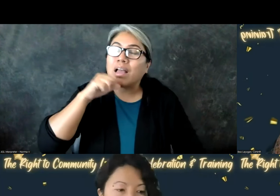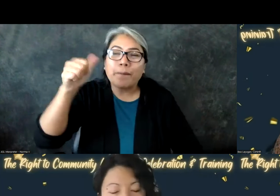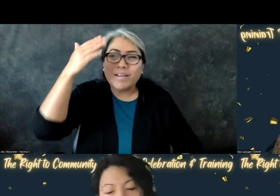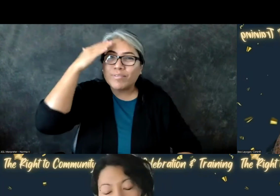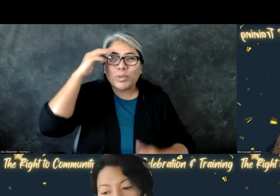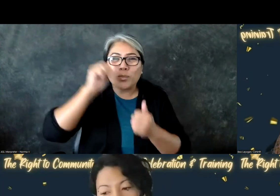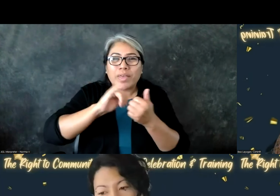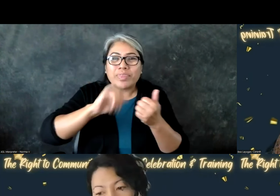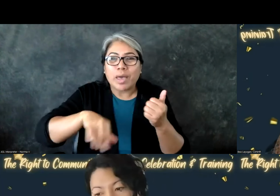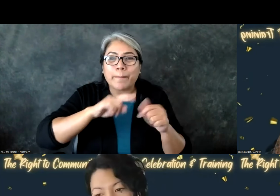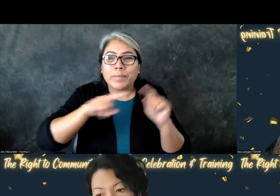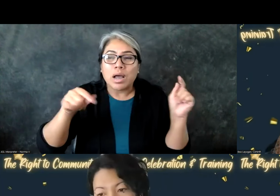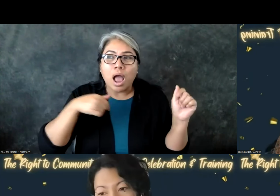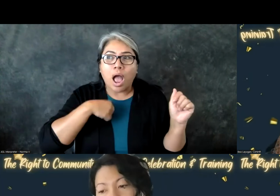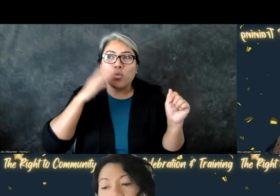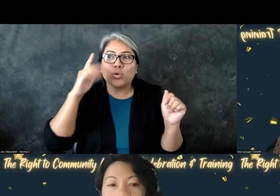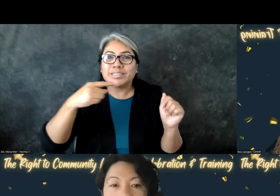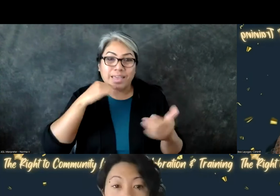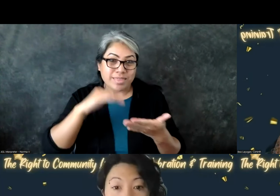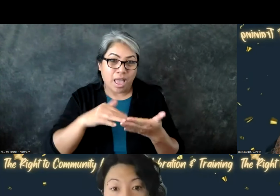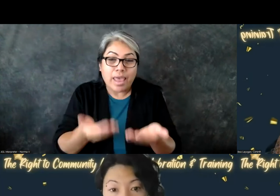s. » TIFFANY HUYENH-CHO: I'm not